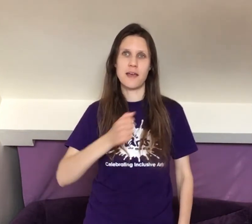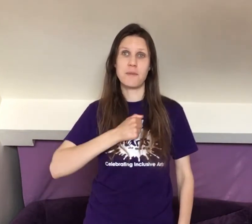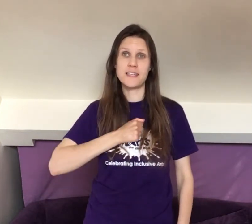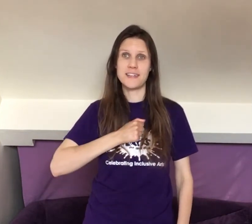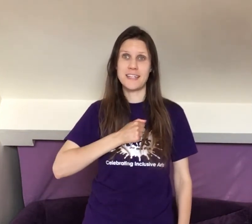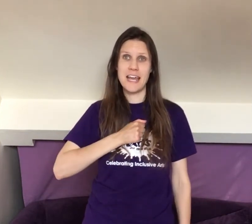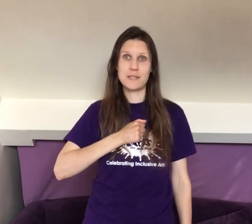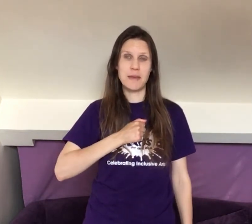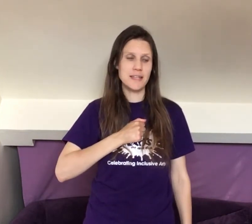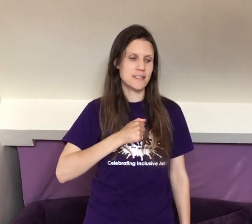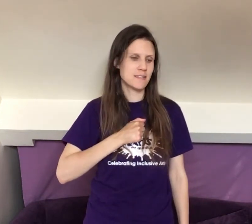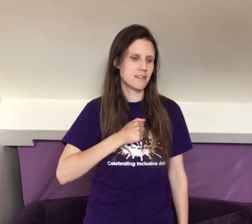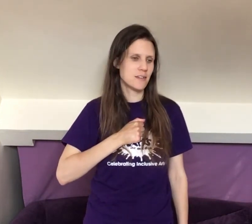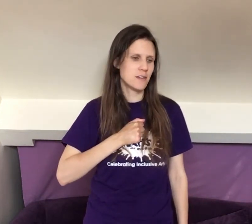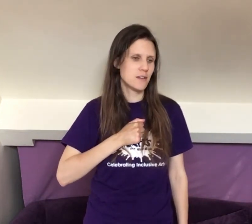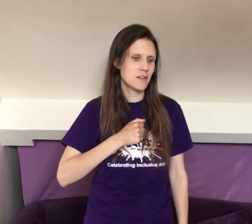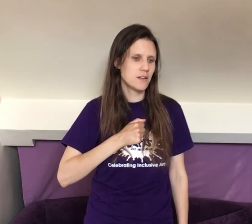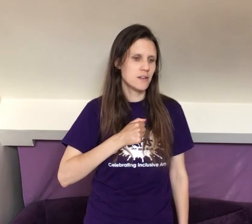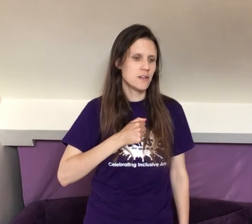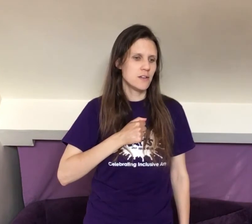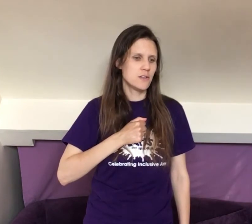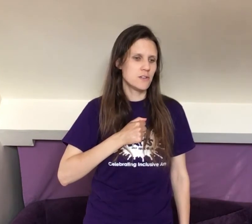Ok, my turn, the next bit.